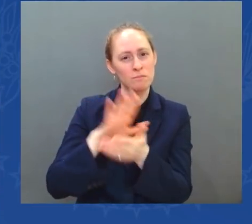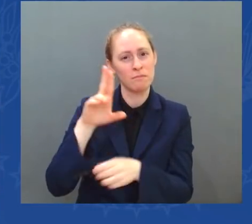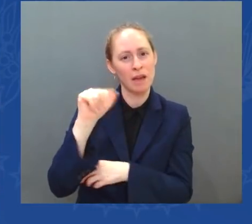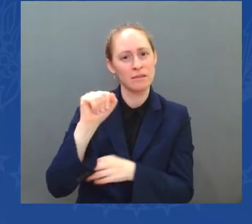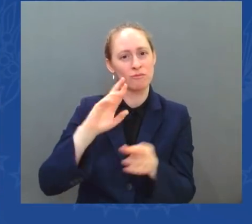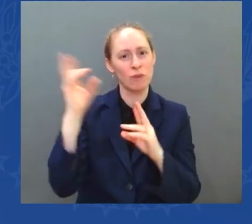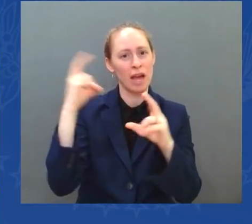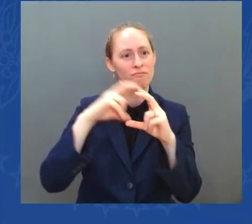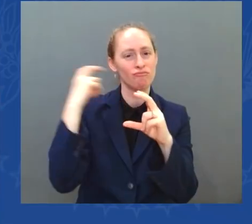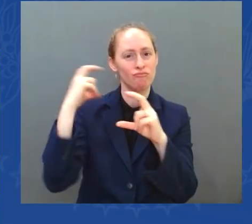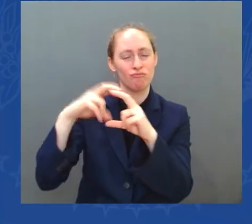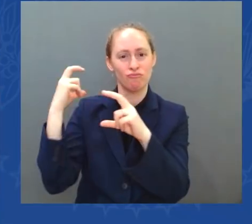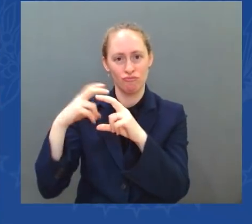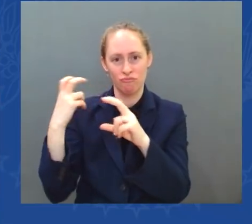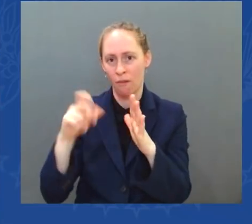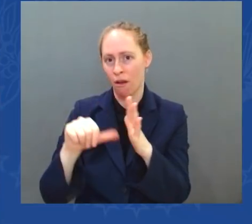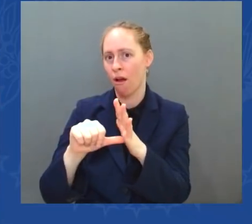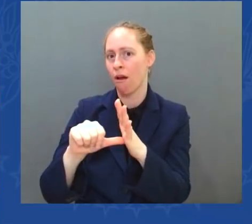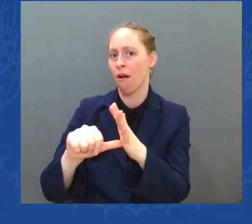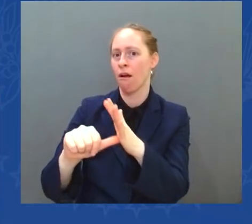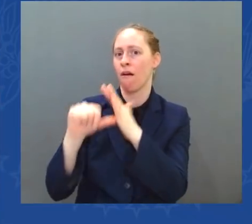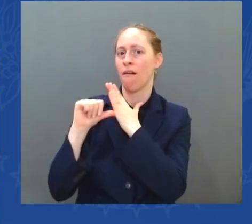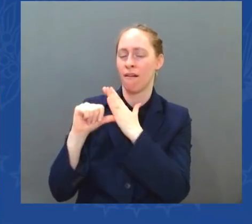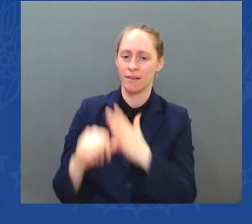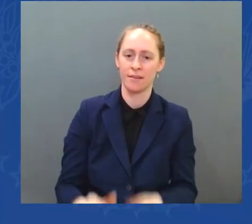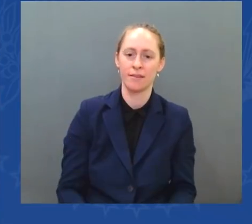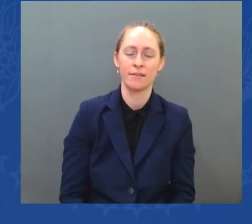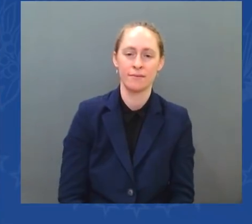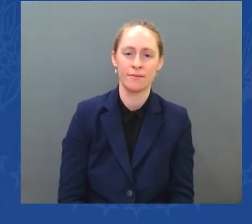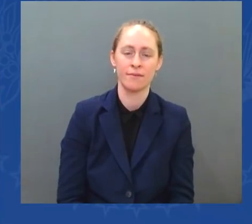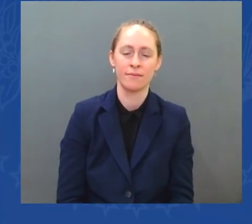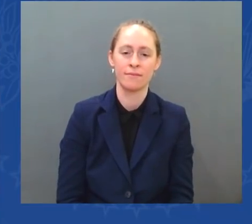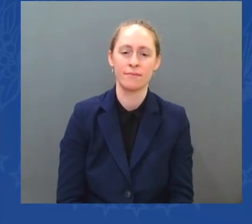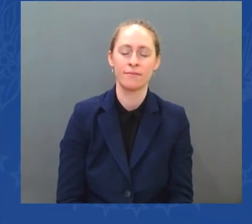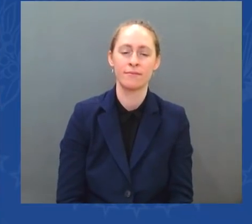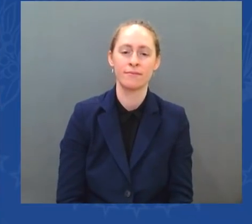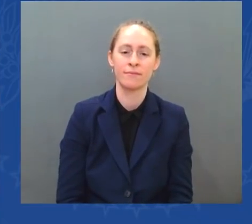will mean hundreds of thousands of our children will no longer be inhaling exhaust